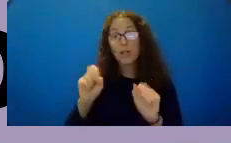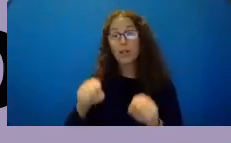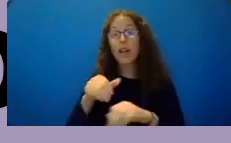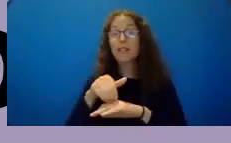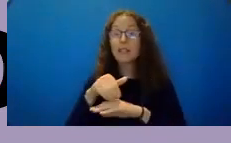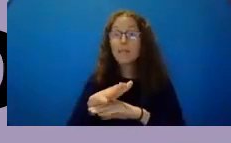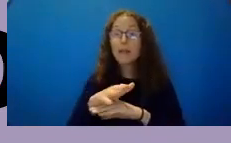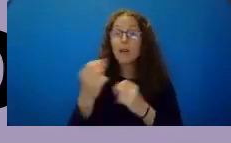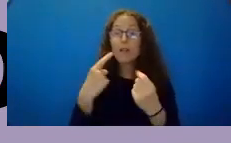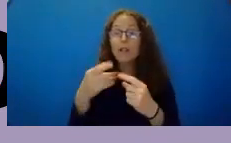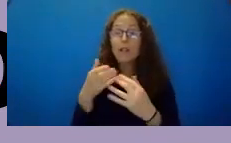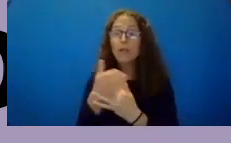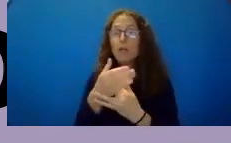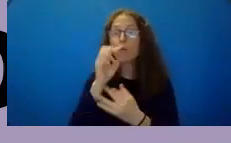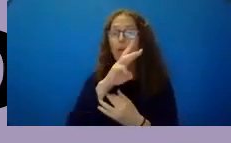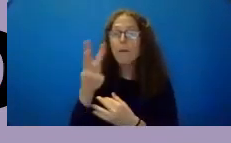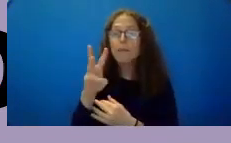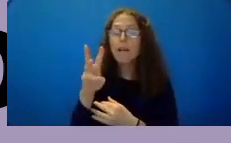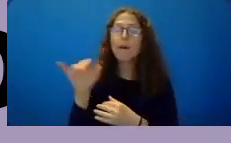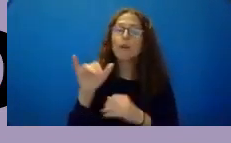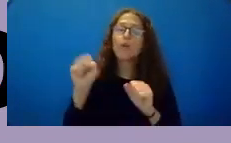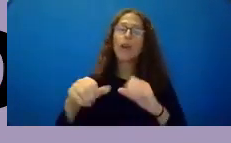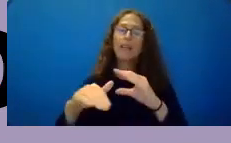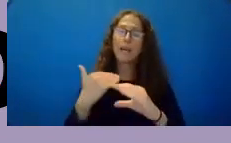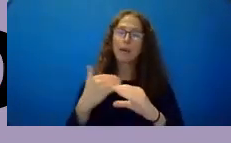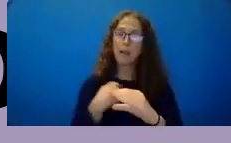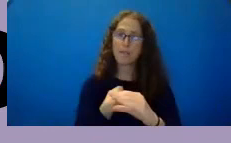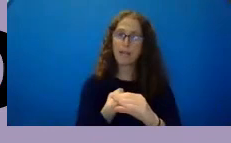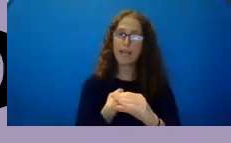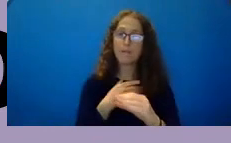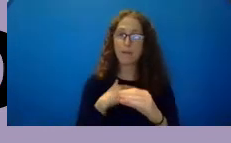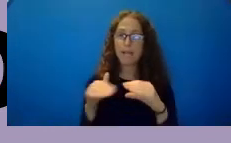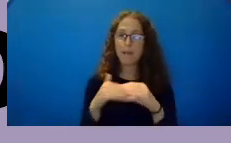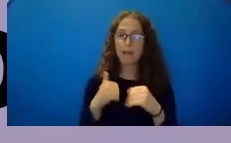OR UNMUTE YOURSELF IF YOU'VE ALREADY SPOKEN TO ASK A QUESTION. ADDITIONALLY, IN ADDITION TO THIS OPPORTUNITY,